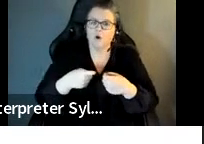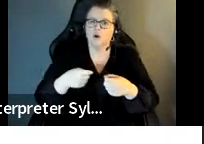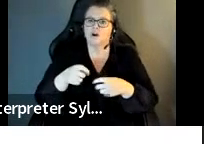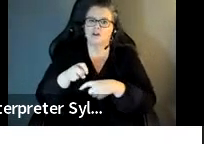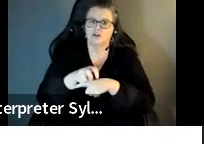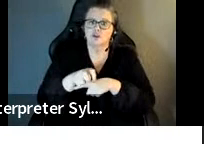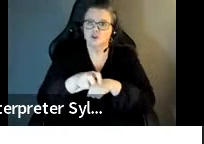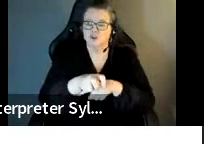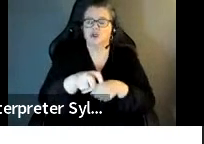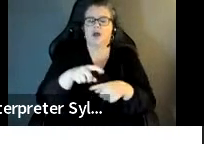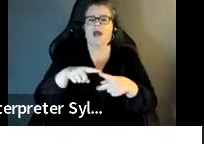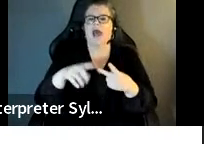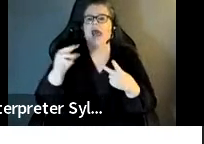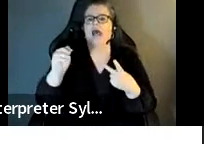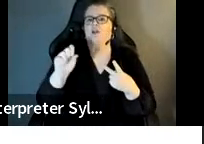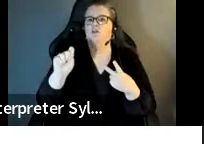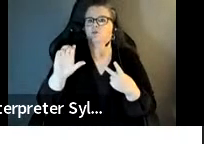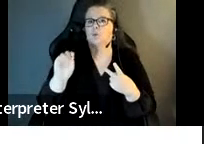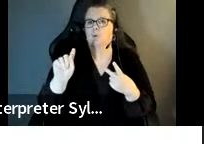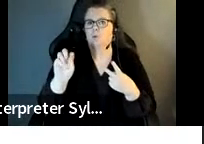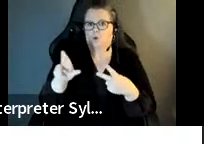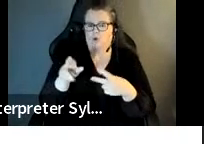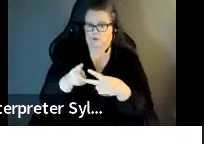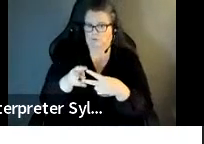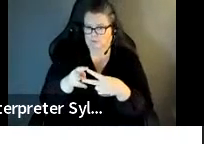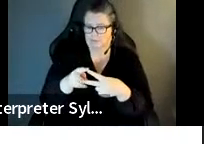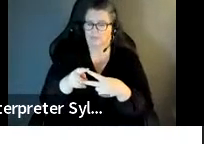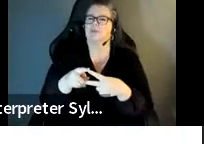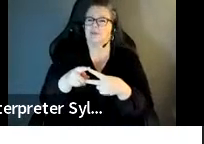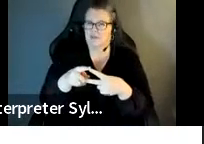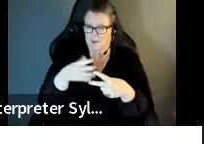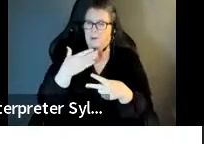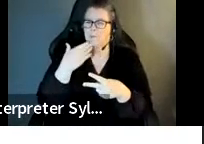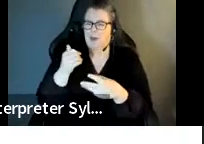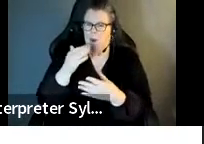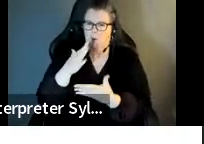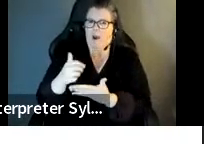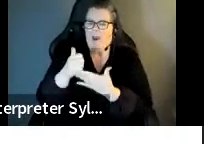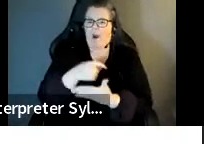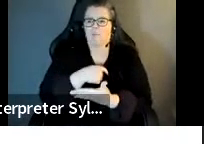better understand the capabilities and space requirements of these devices, as well as